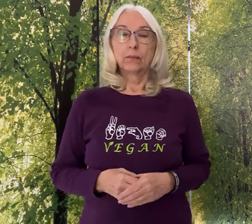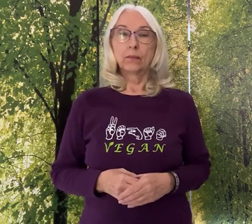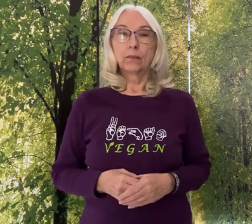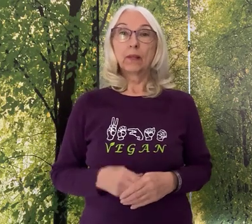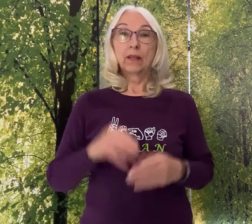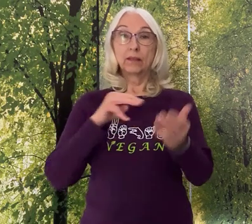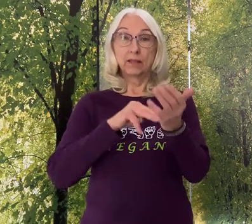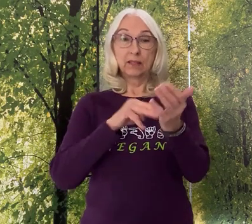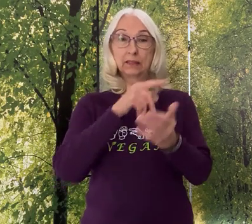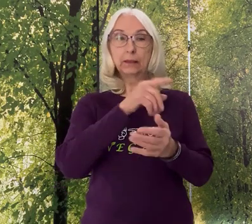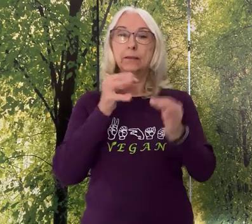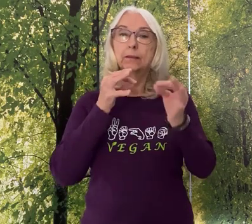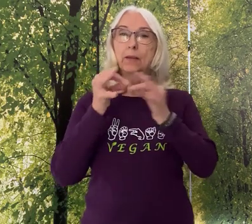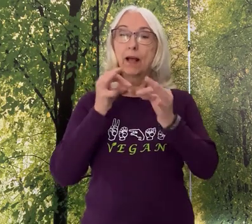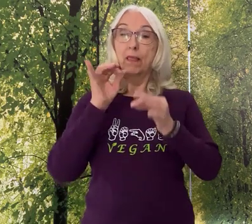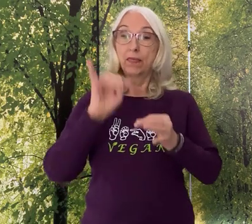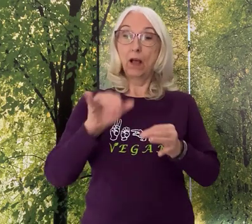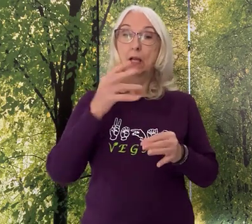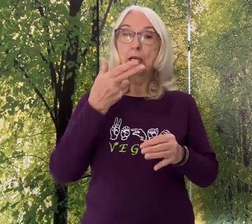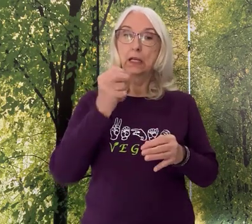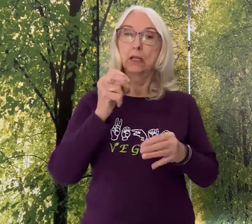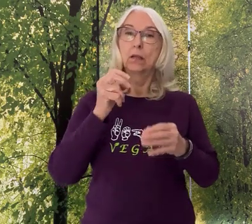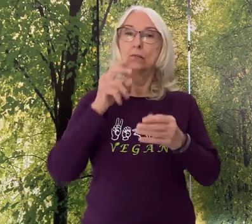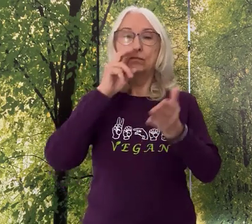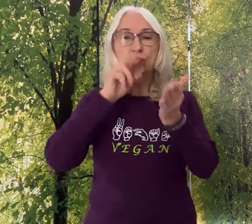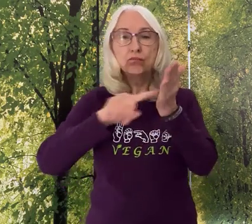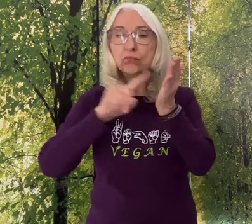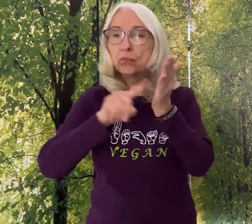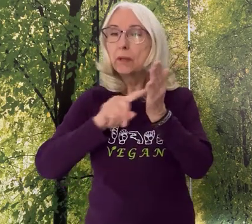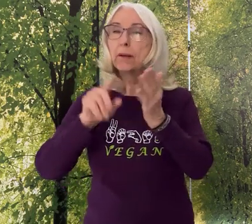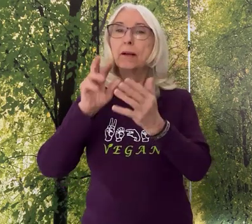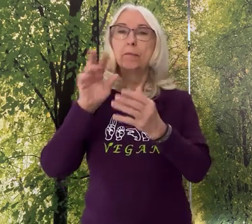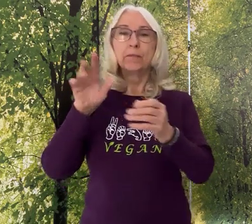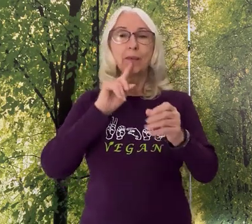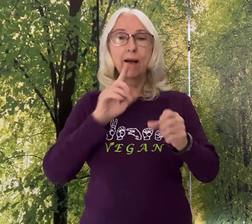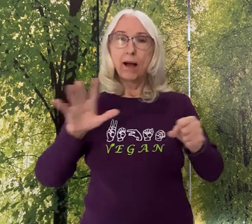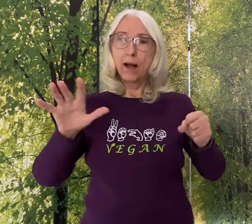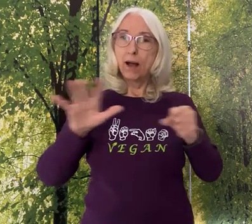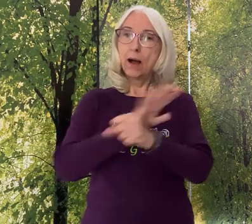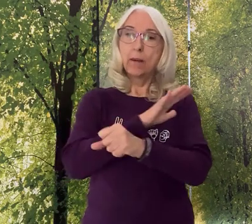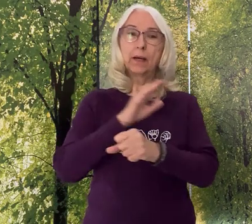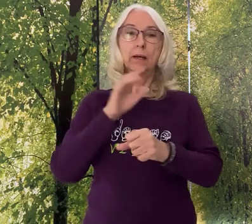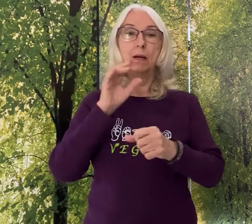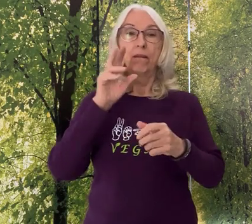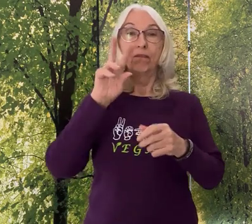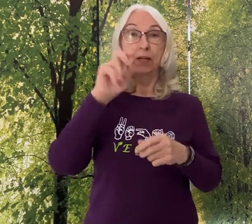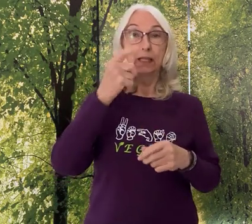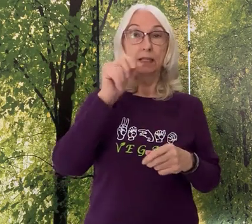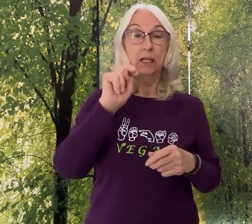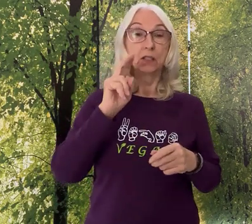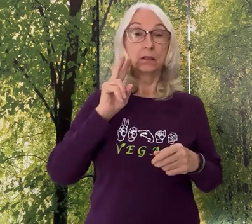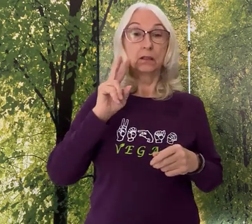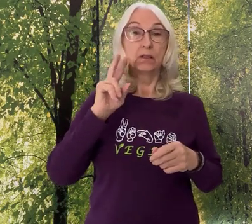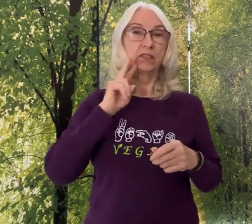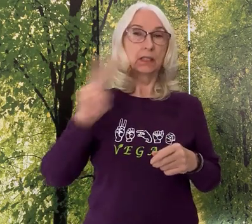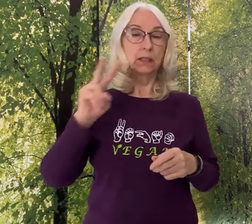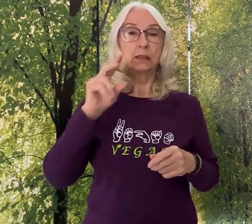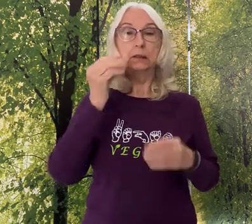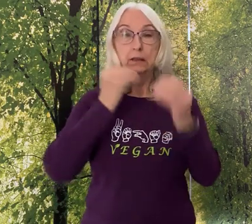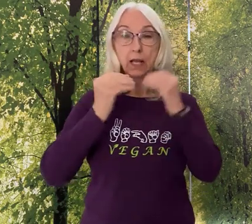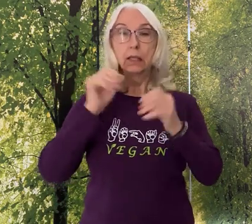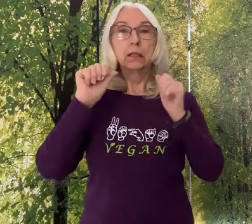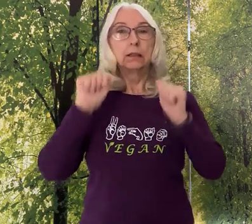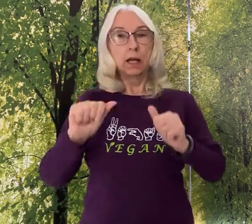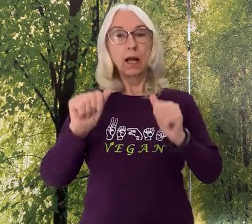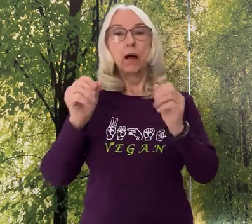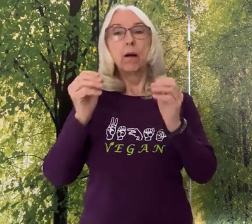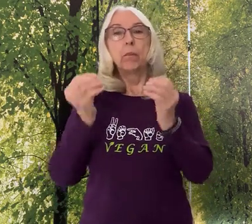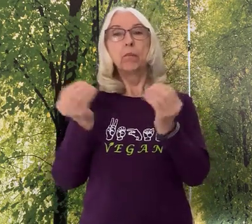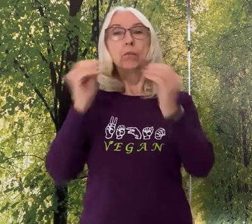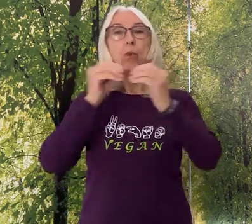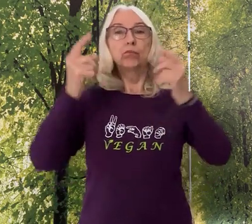He explained that he was investigating whether a completely vegan diet could be more